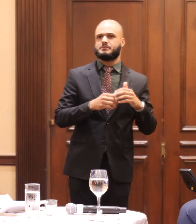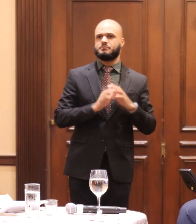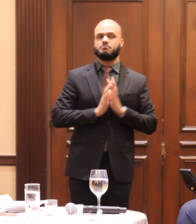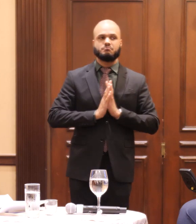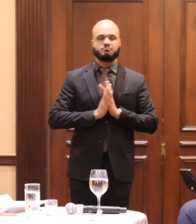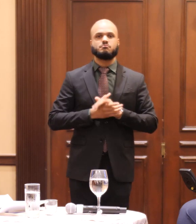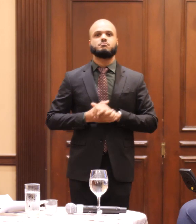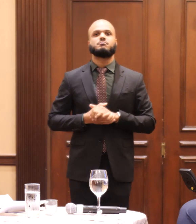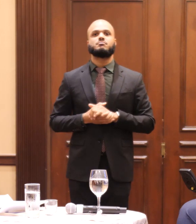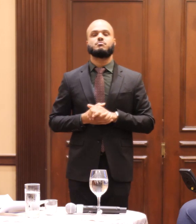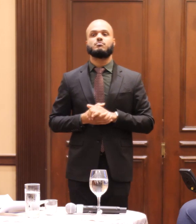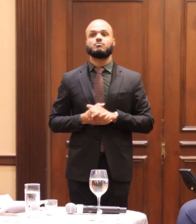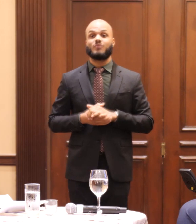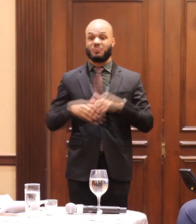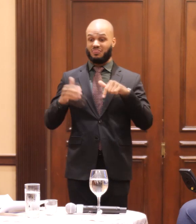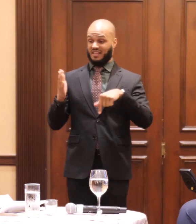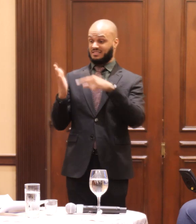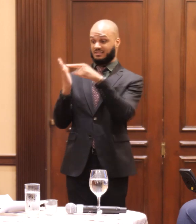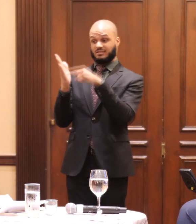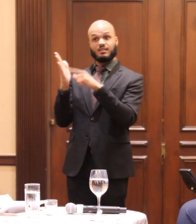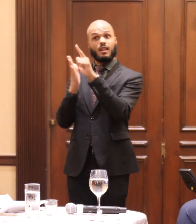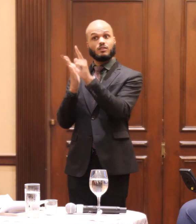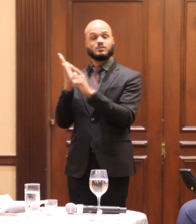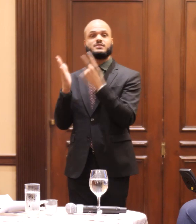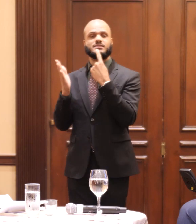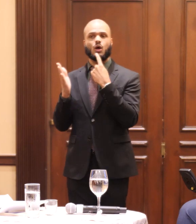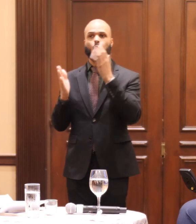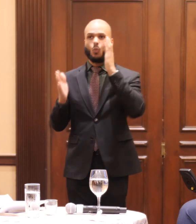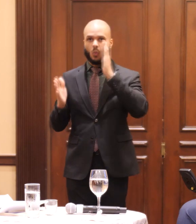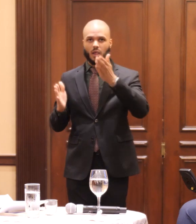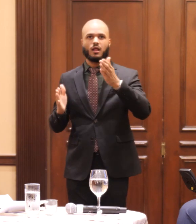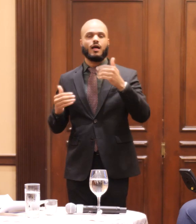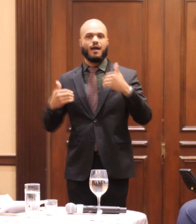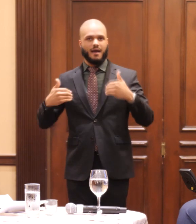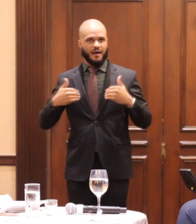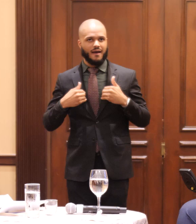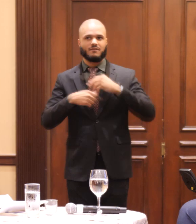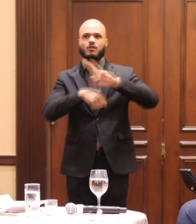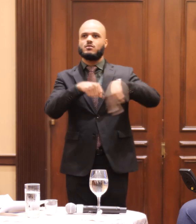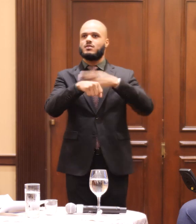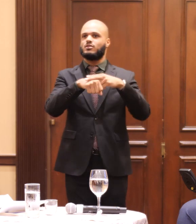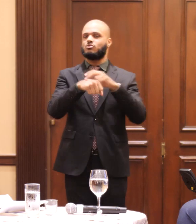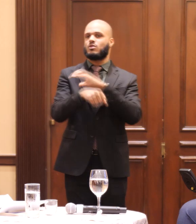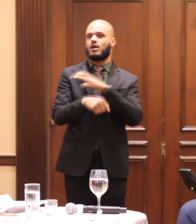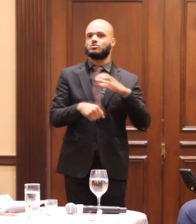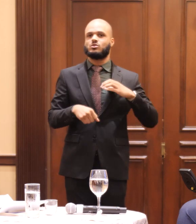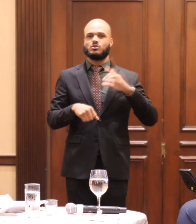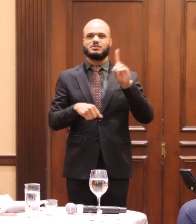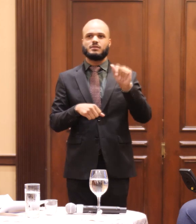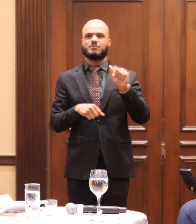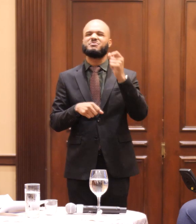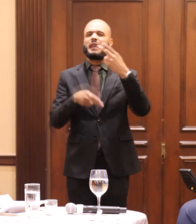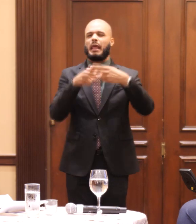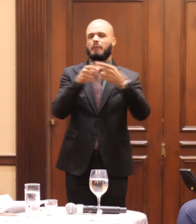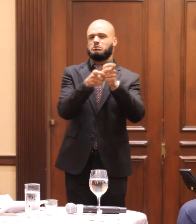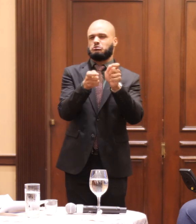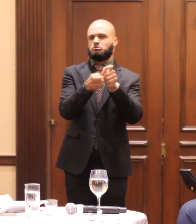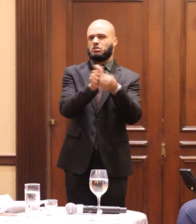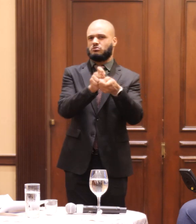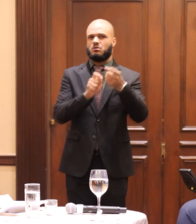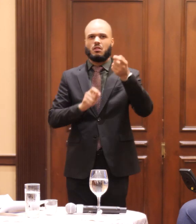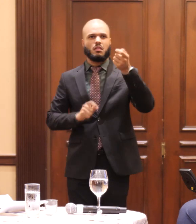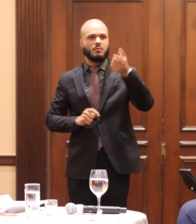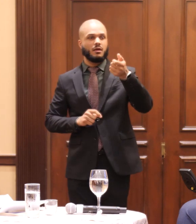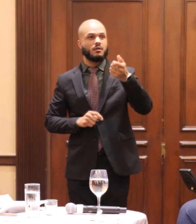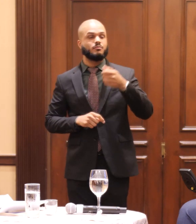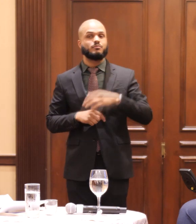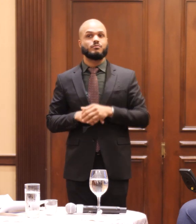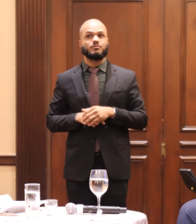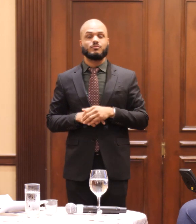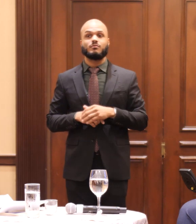there will be a National Council on Disability the name changed slightly but it was charged with